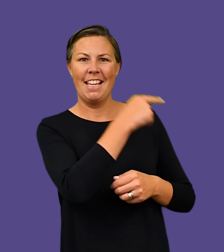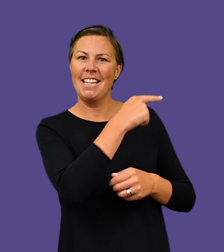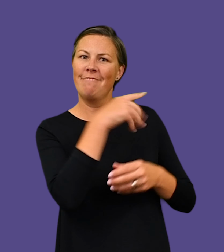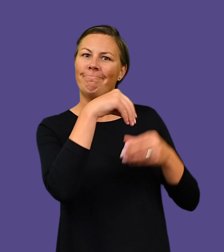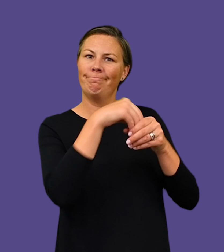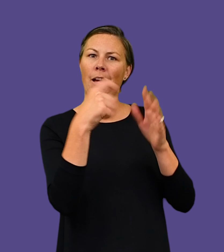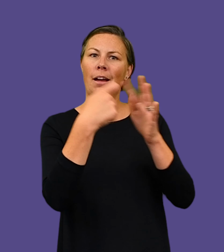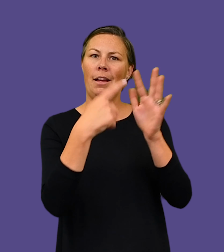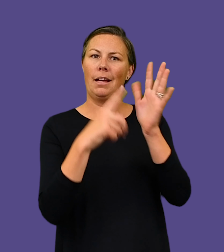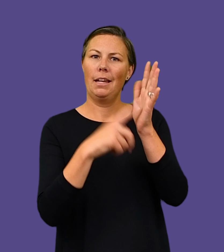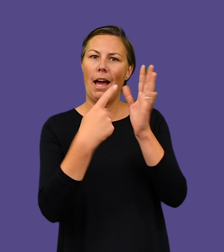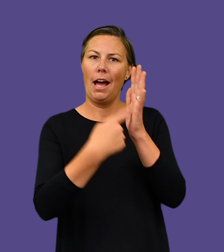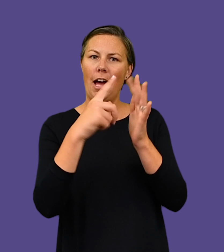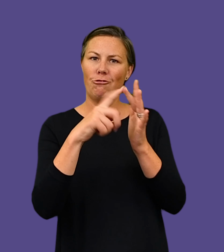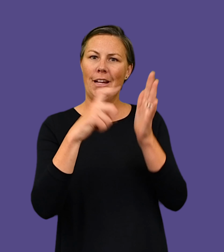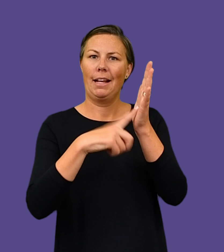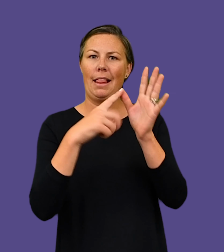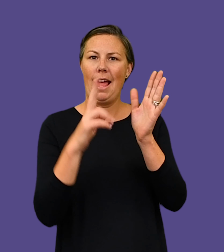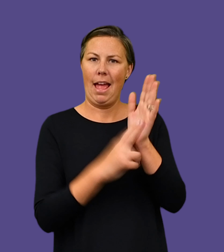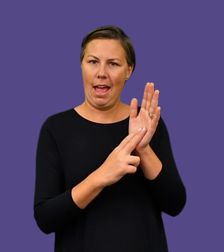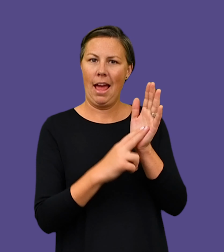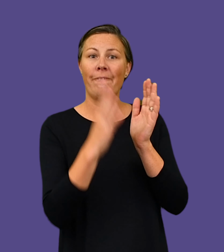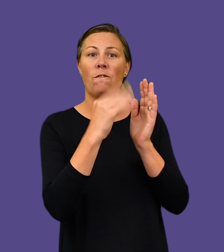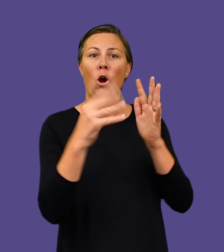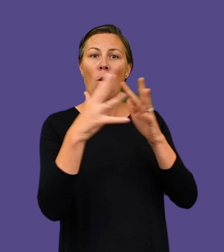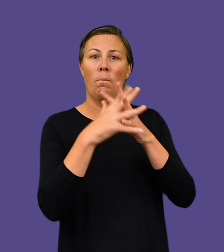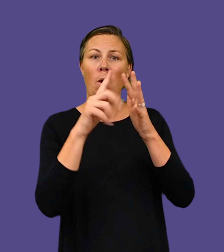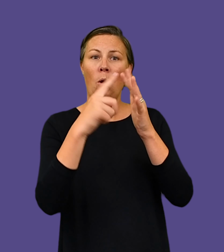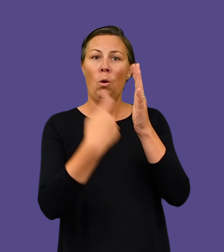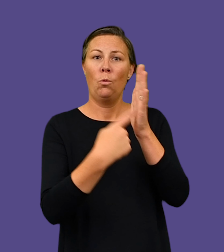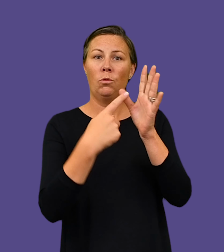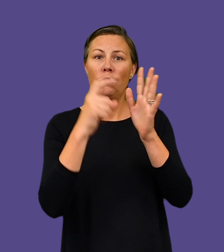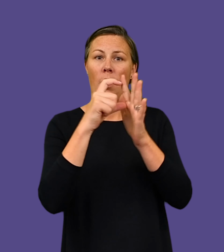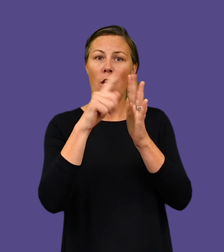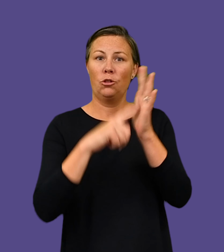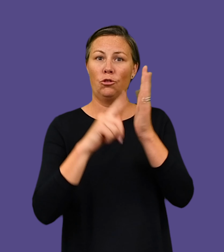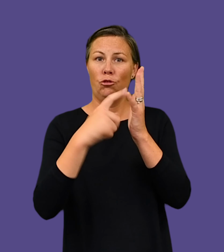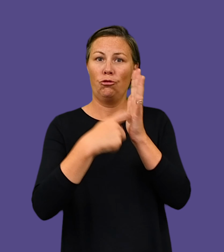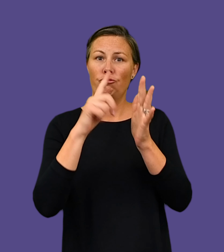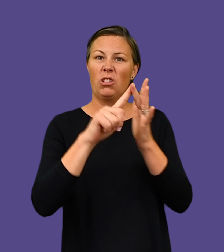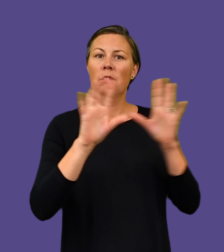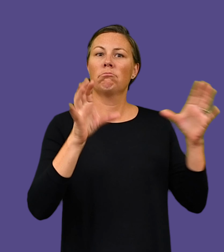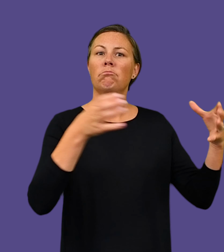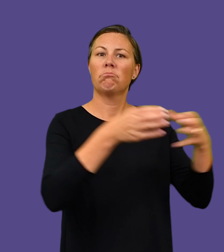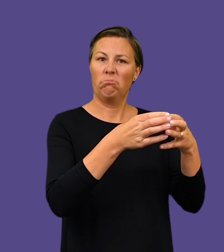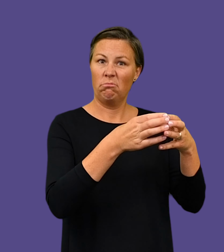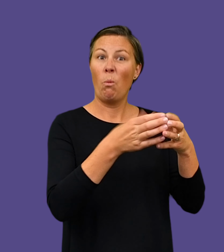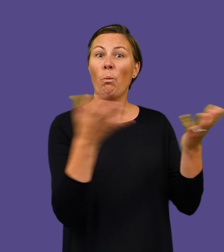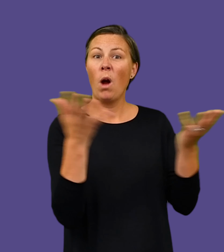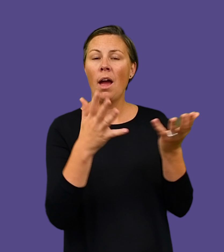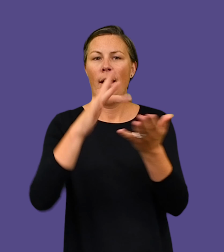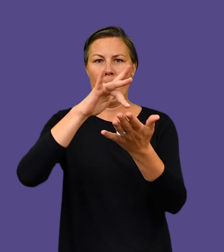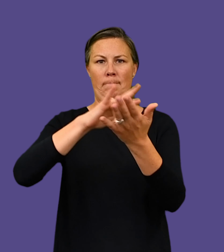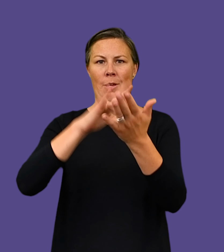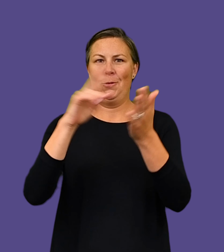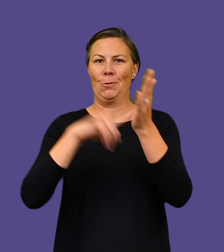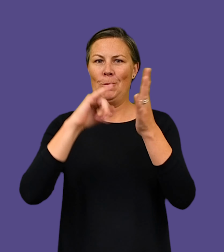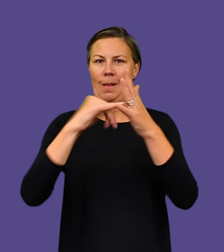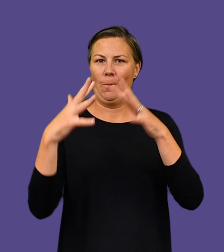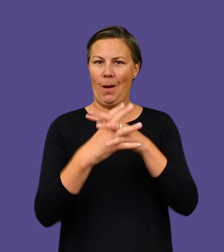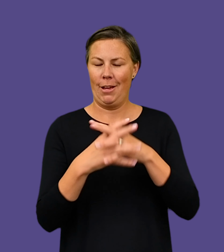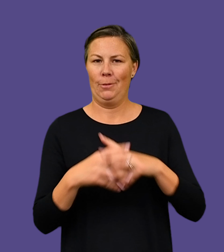Professor Michael McDaniel is a member of the Kalari clan of the Wiradjuri nation of central New South Wales.